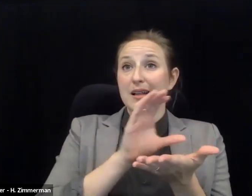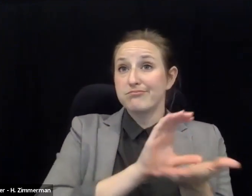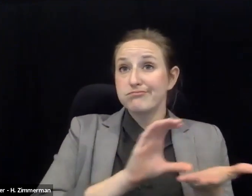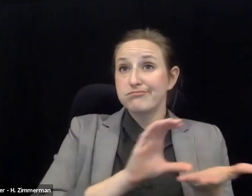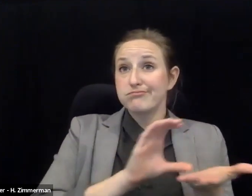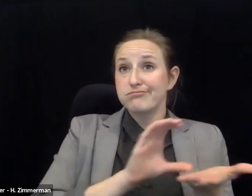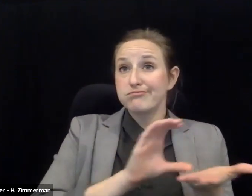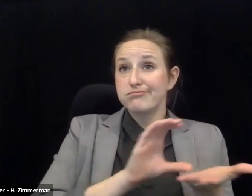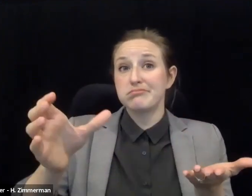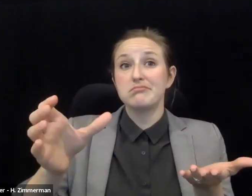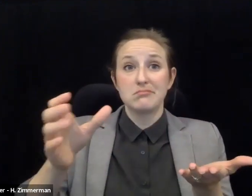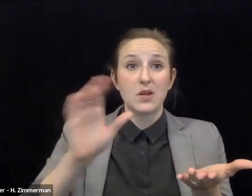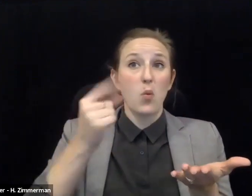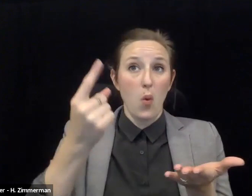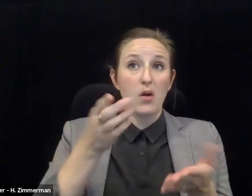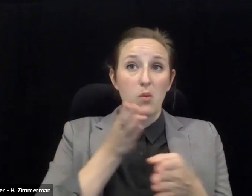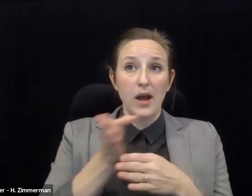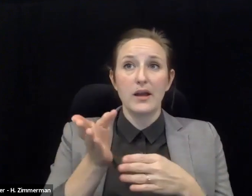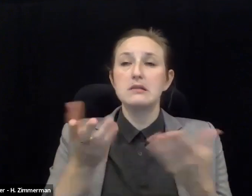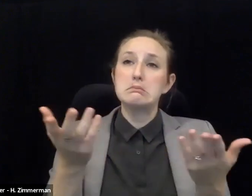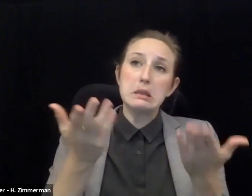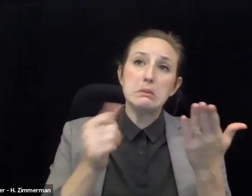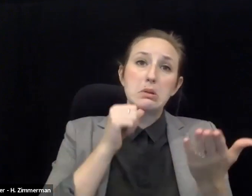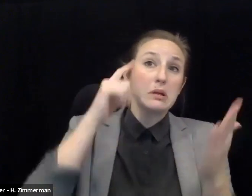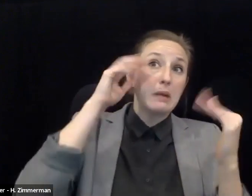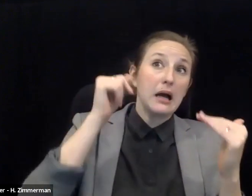You might not really expect to have to provide participants financially for a